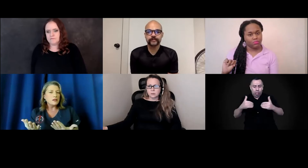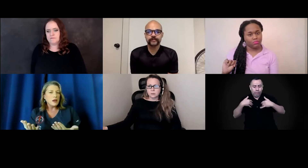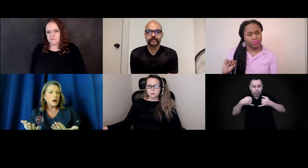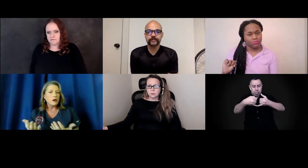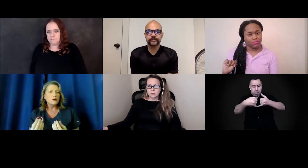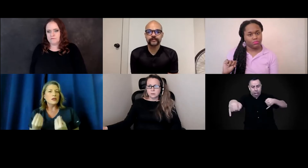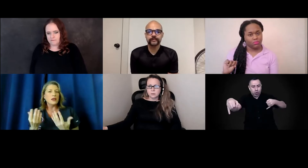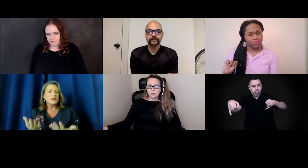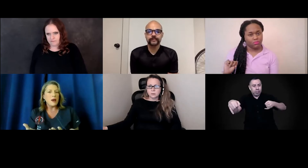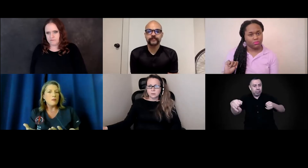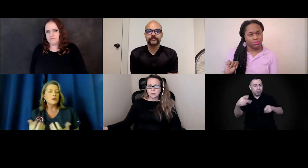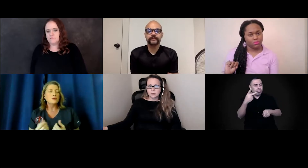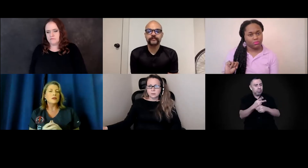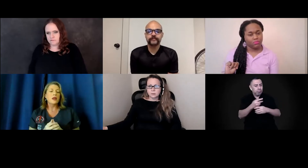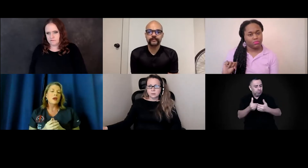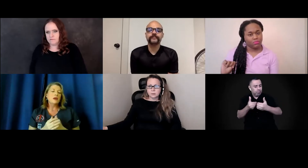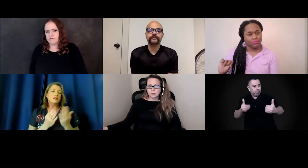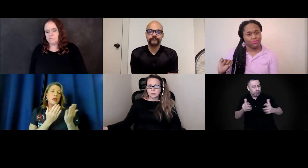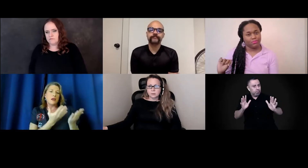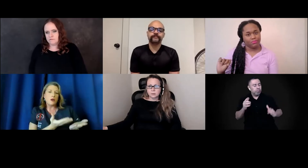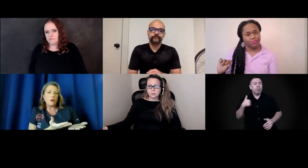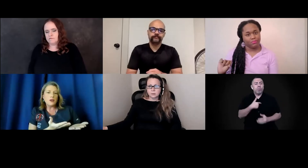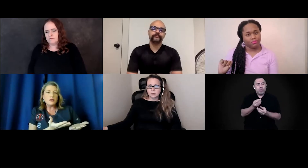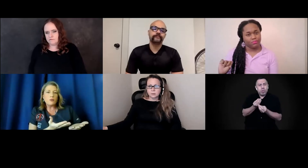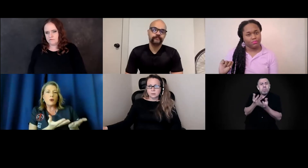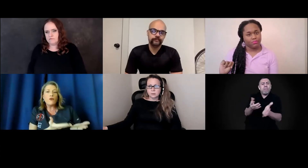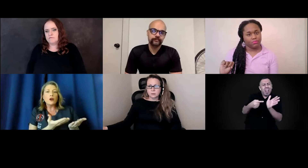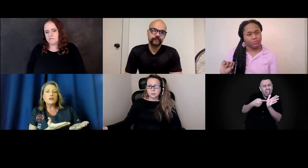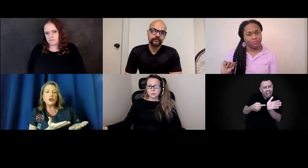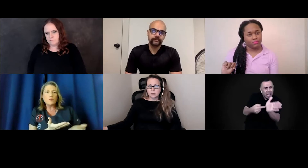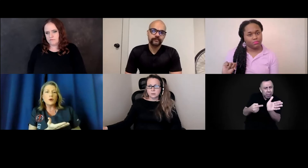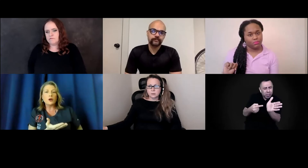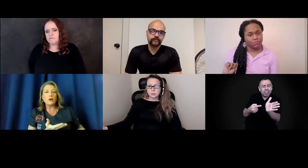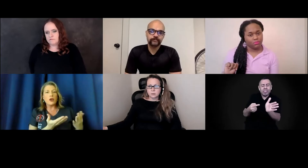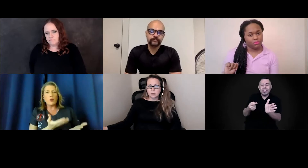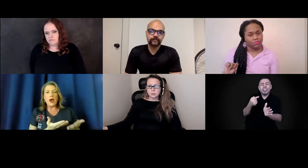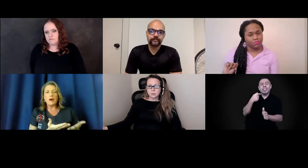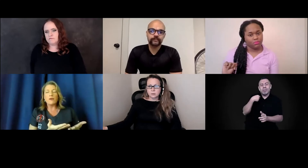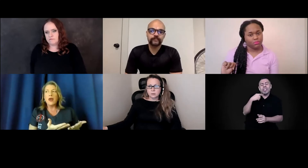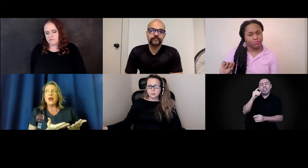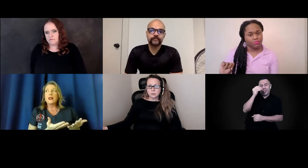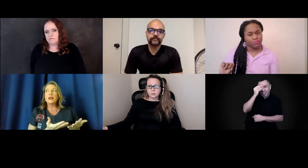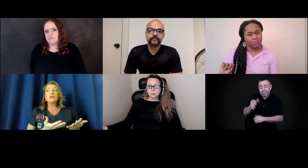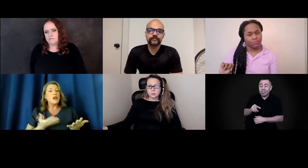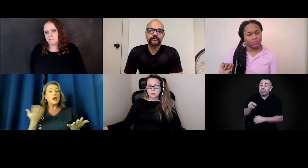We provide scenarios and samples and say this preferred interpreter you have, let's talk